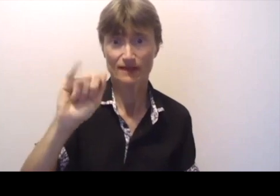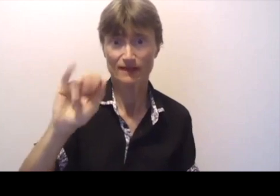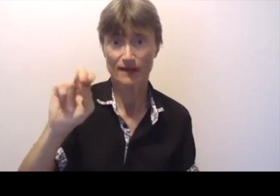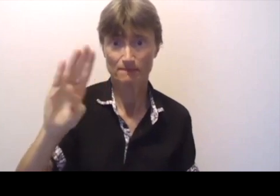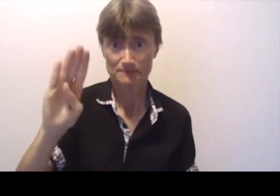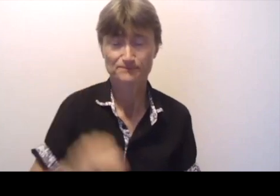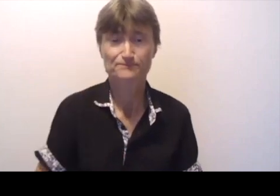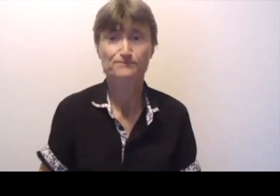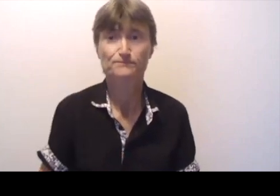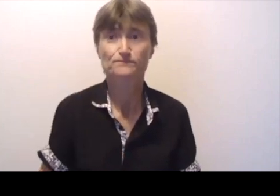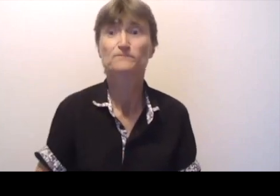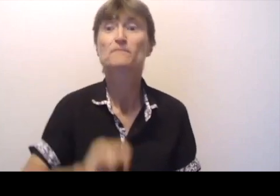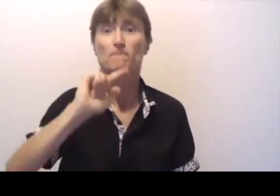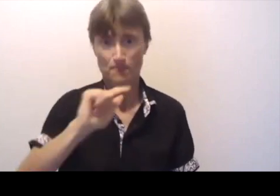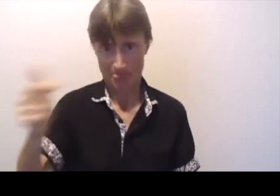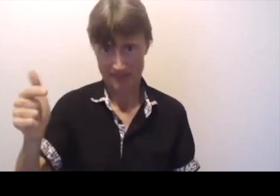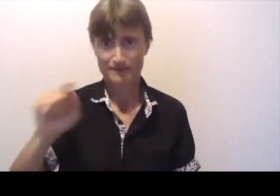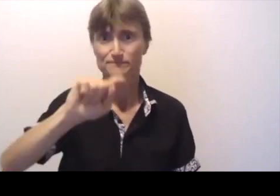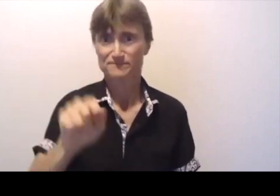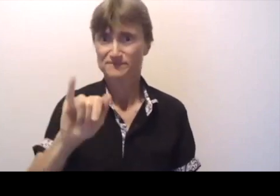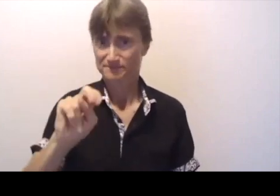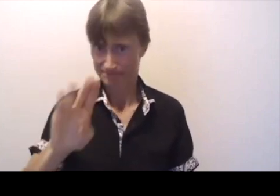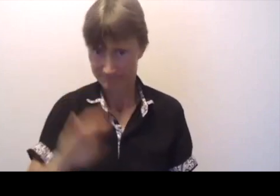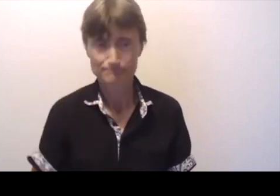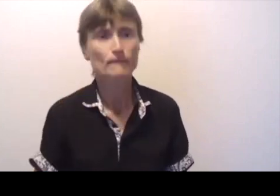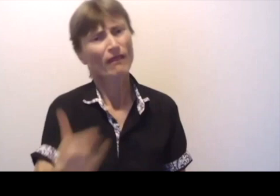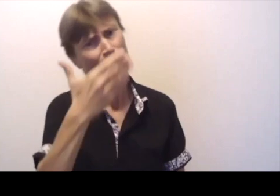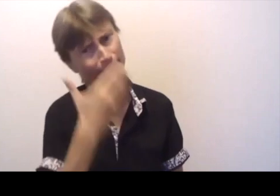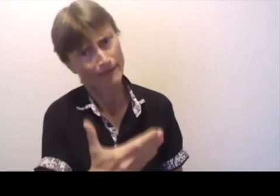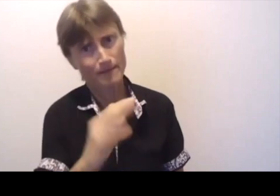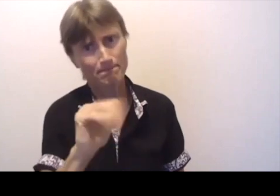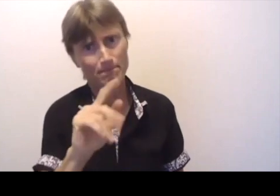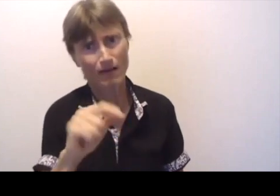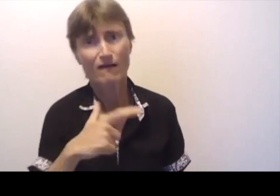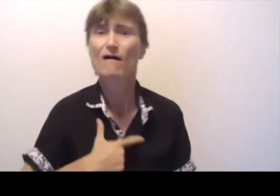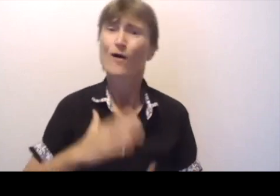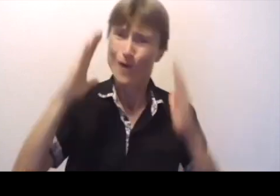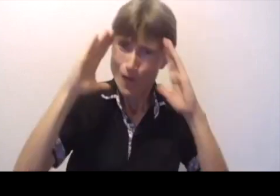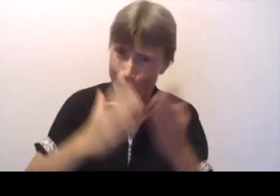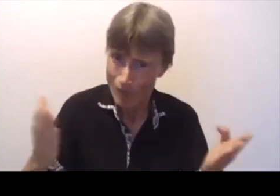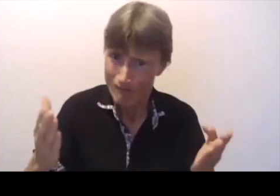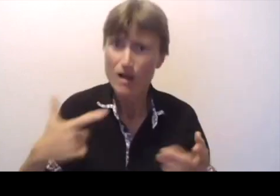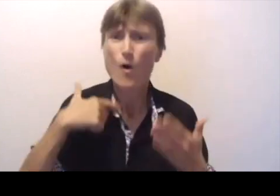that introduction hi everyone i hope you're all having a good day i really want to thank our co-hosts the